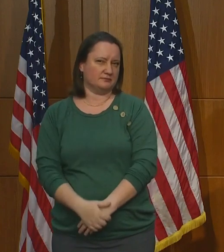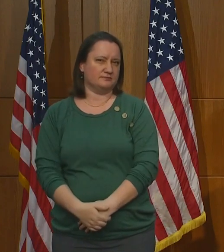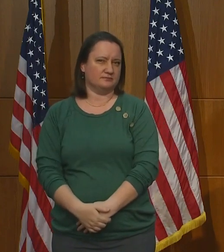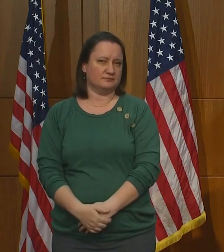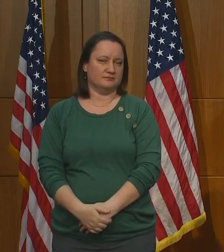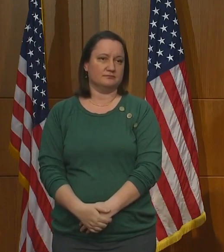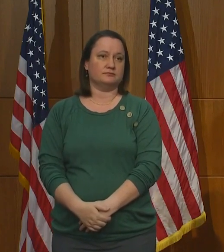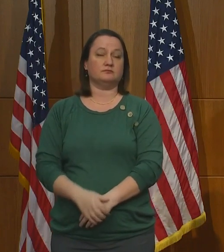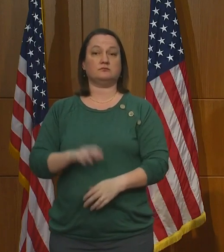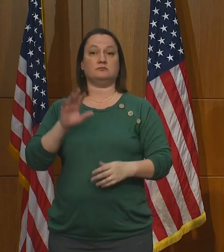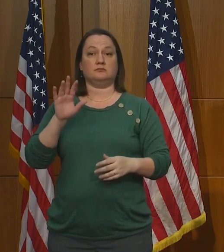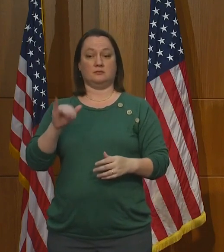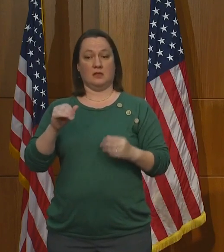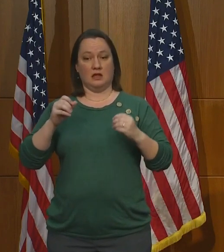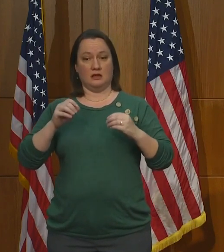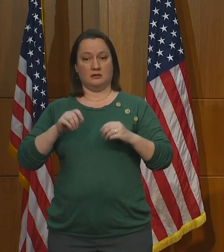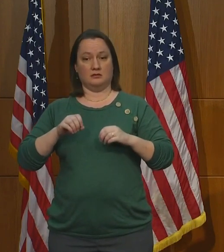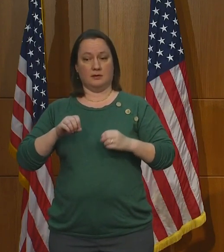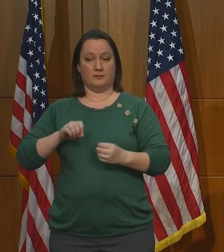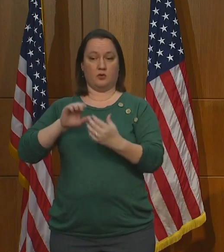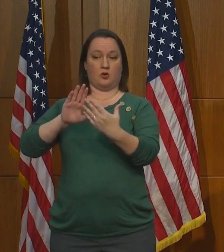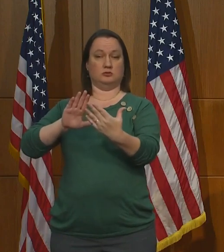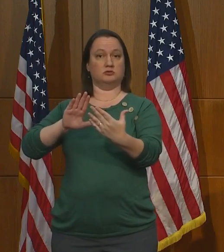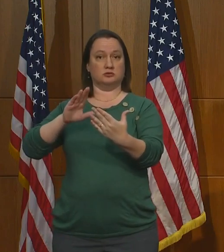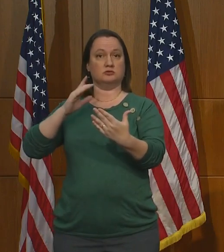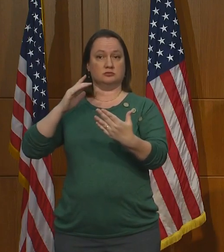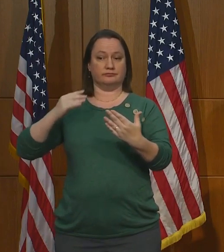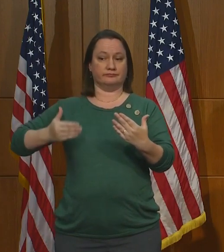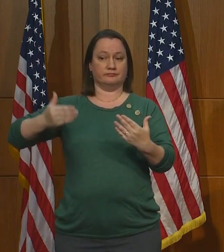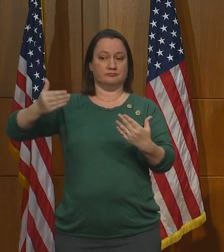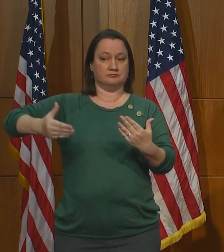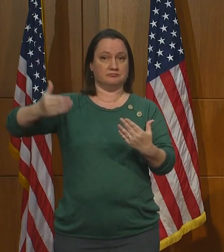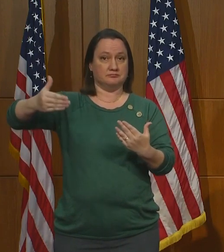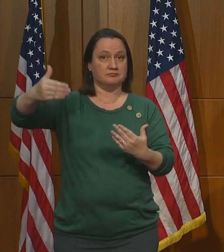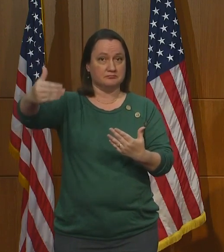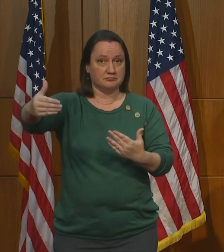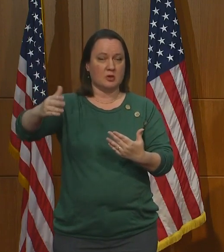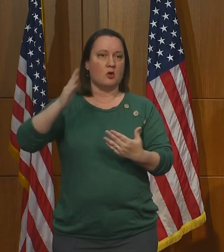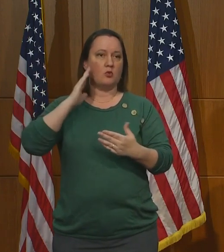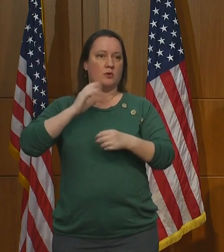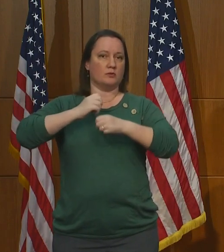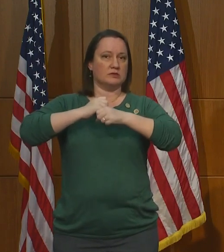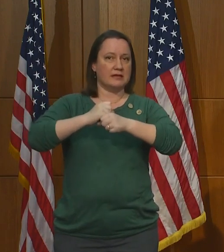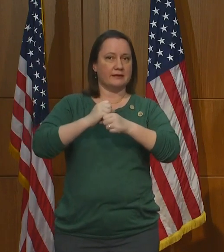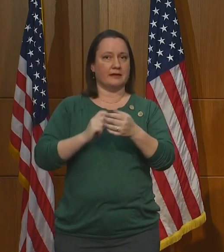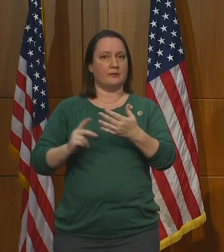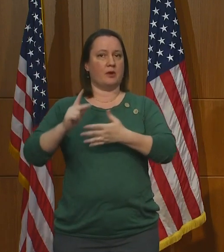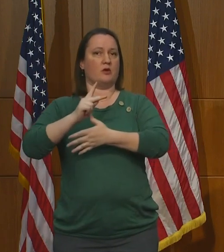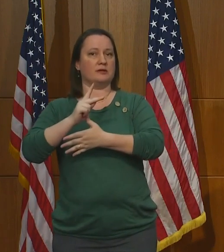INSTRUCTION IF NEEDED. THIS APPROACH TO RE OPEN IN OUR